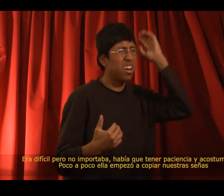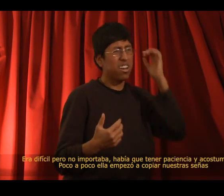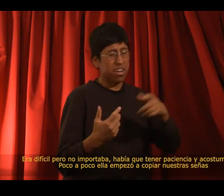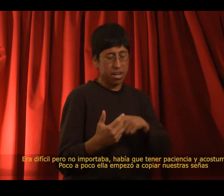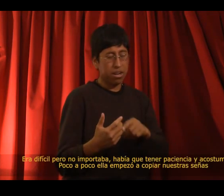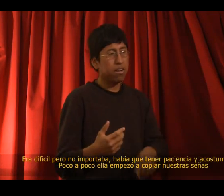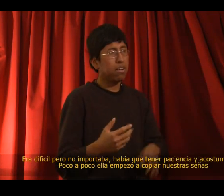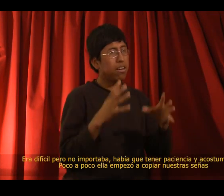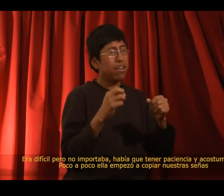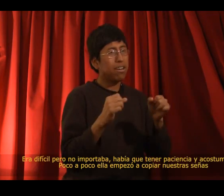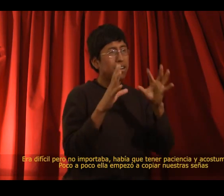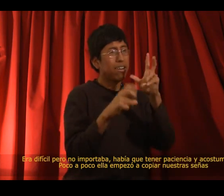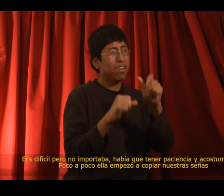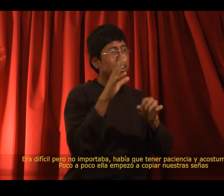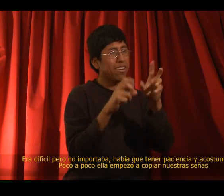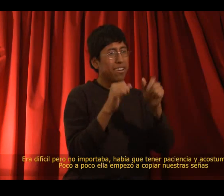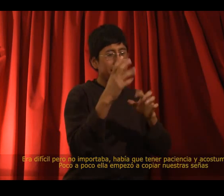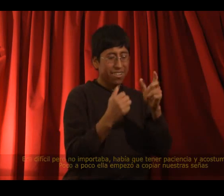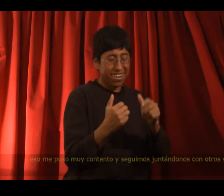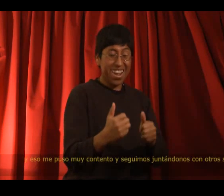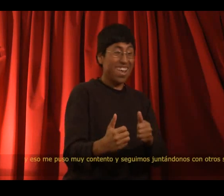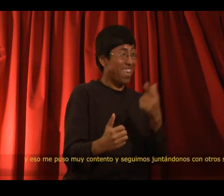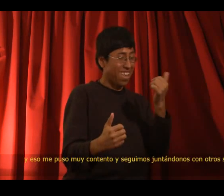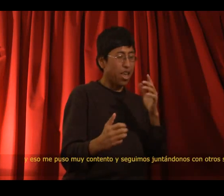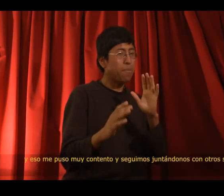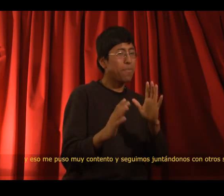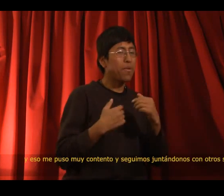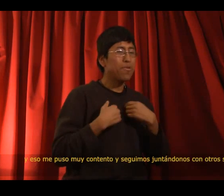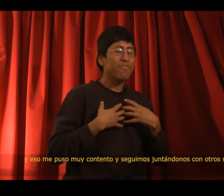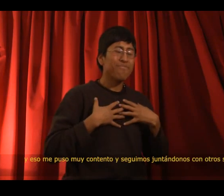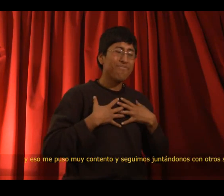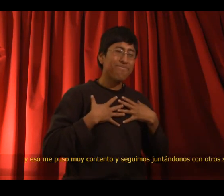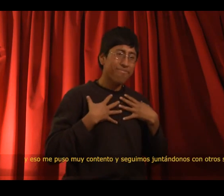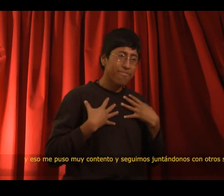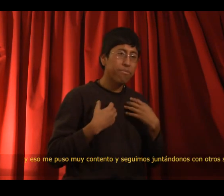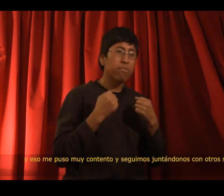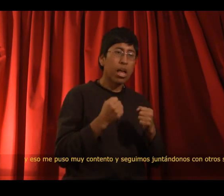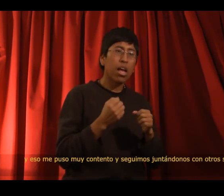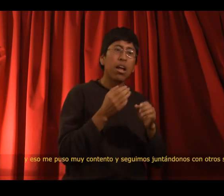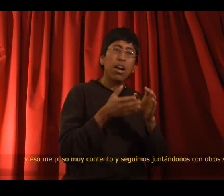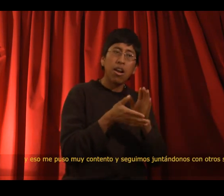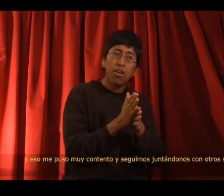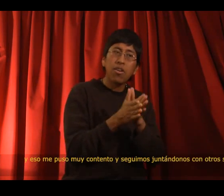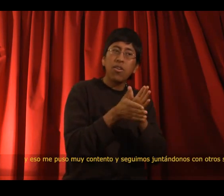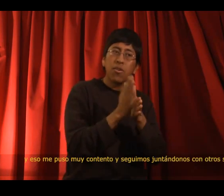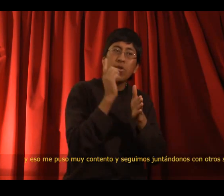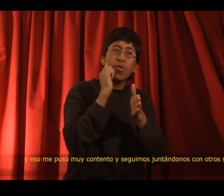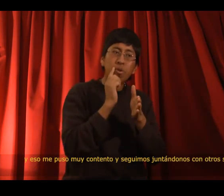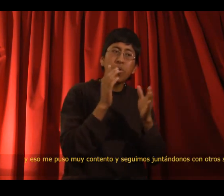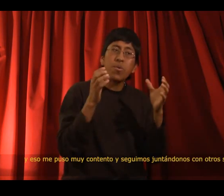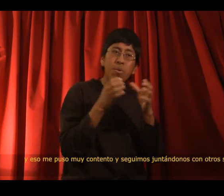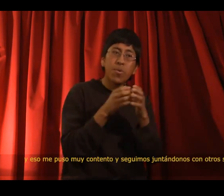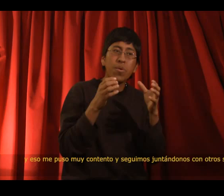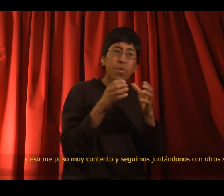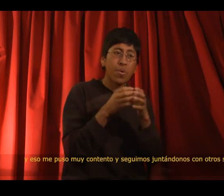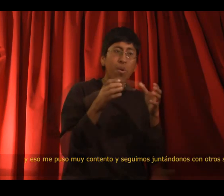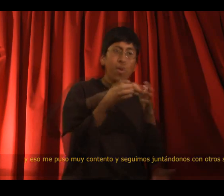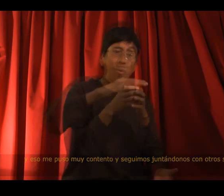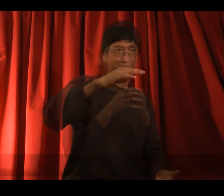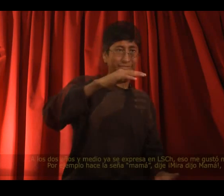Gradually, she started to mimic our signs. That made me very happy and we continued to get together with other deaf people.